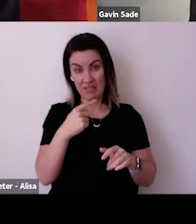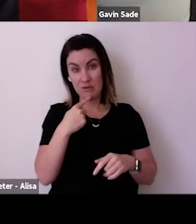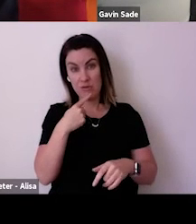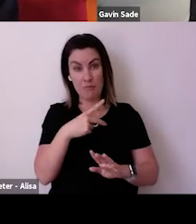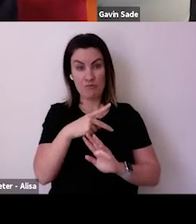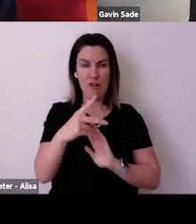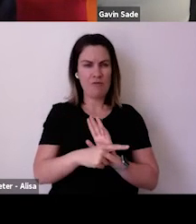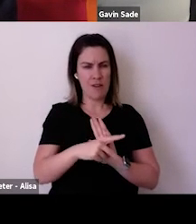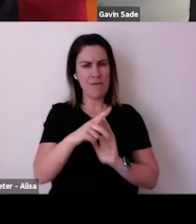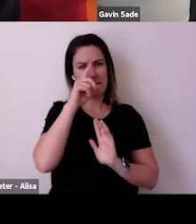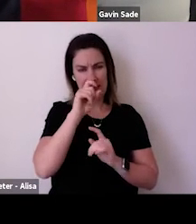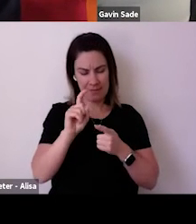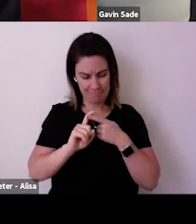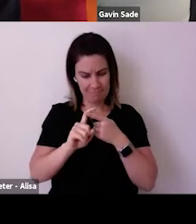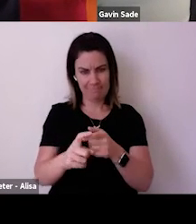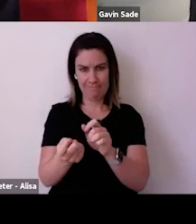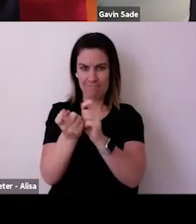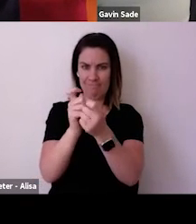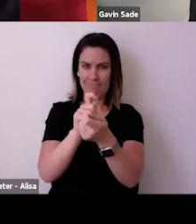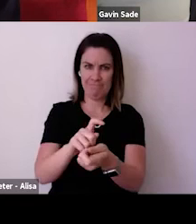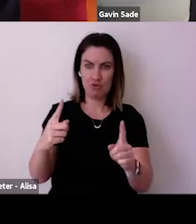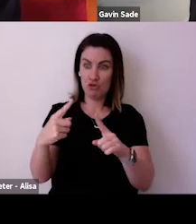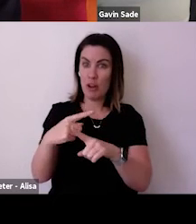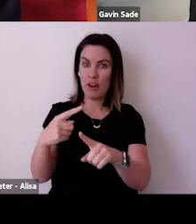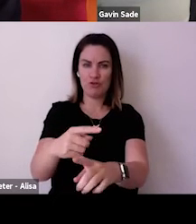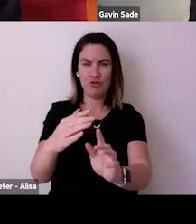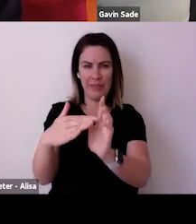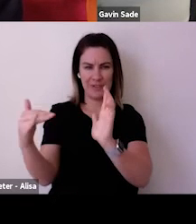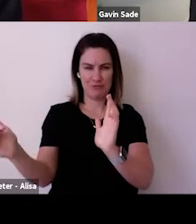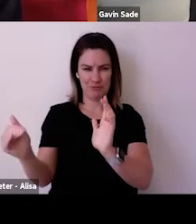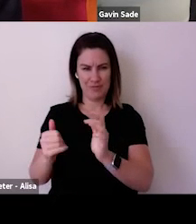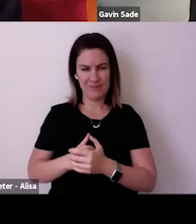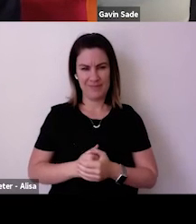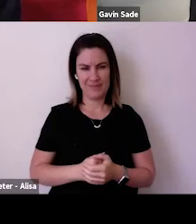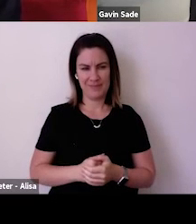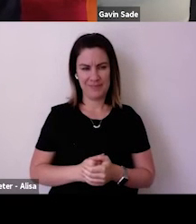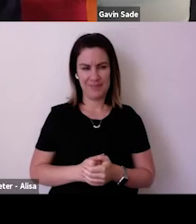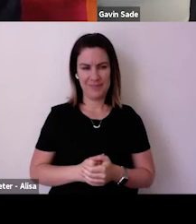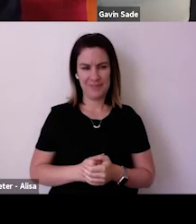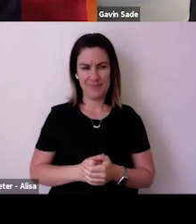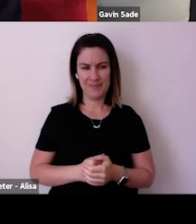evolving of the industry. Another finding was that while the development